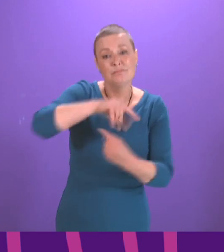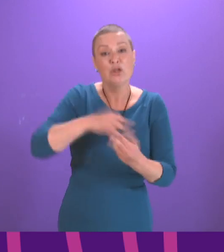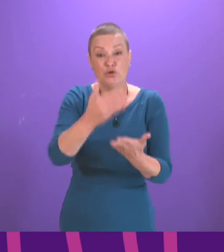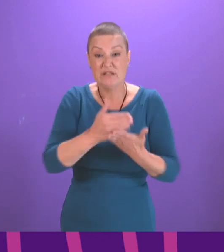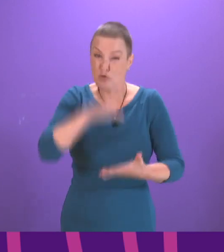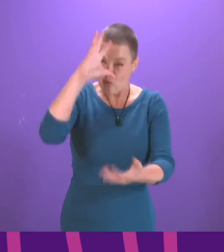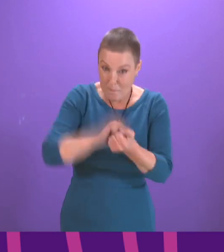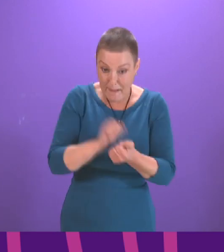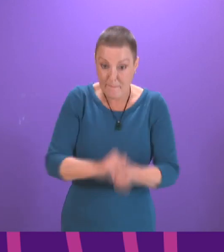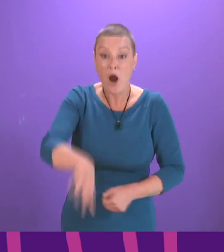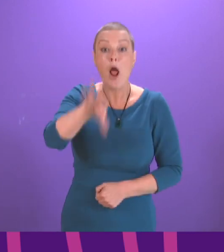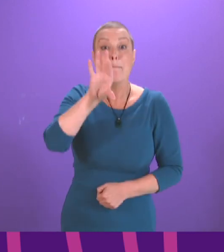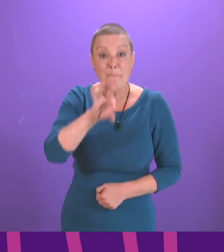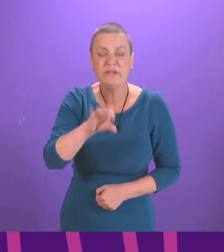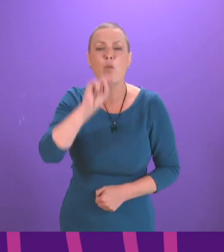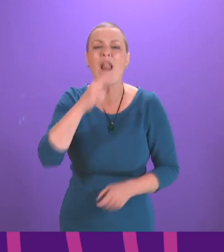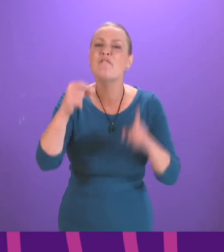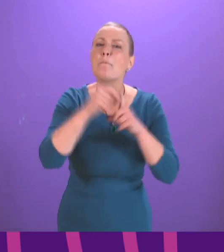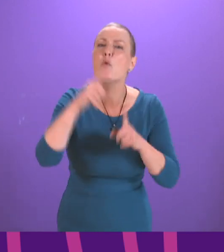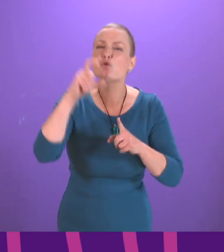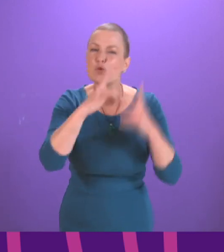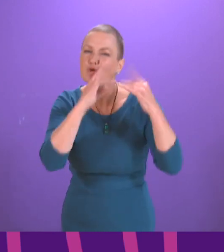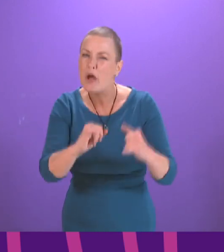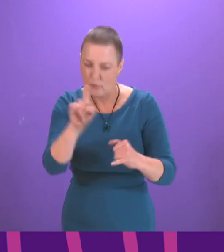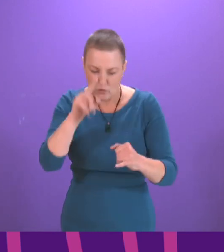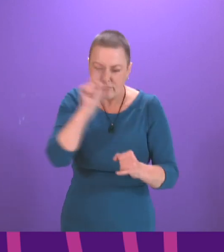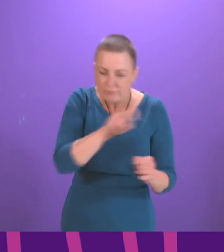From Monday, a postcode checker will help everyone to do that. Please stick to the restrictions.